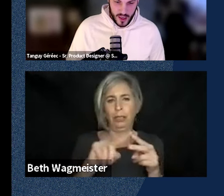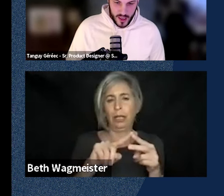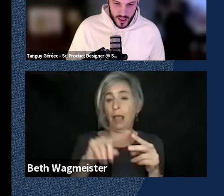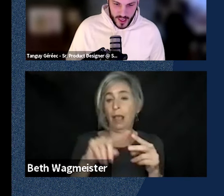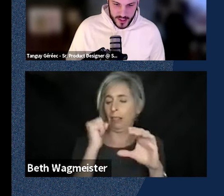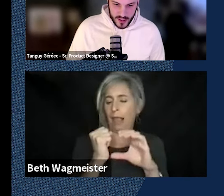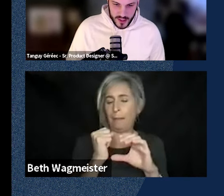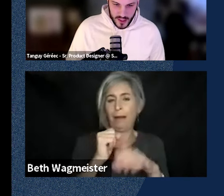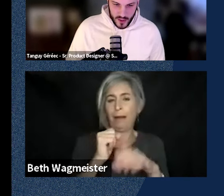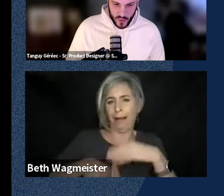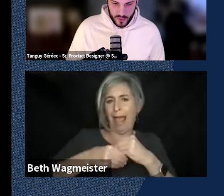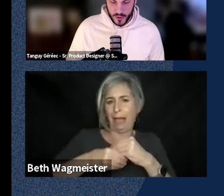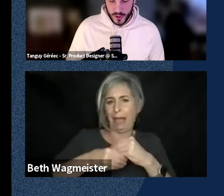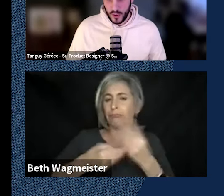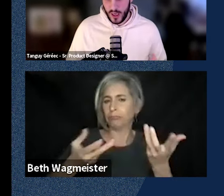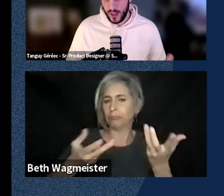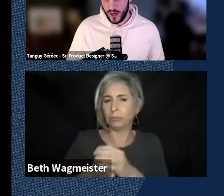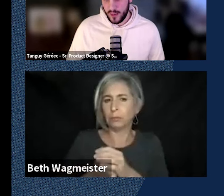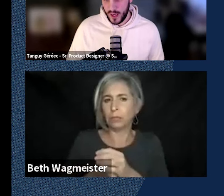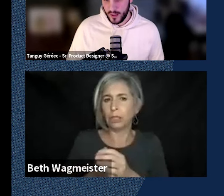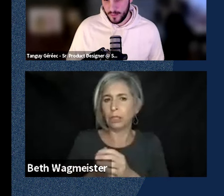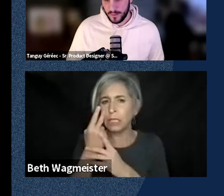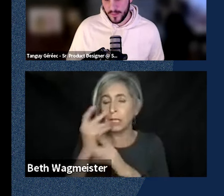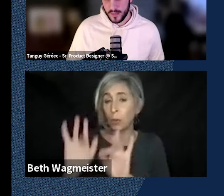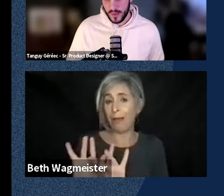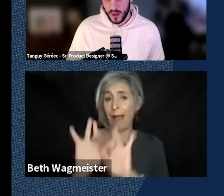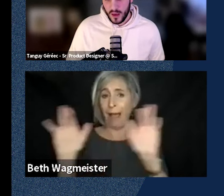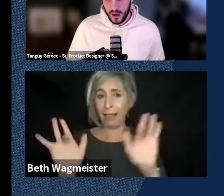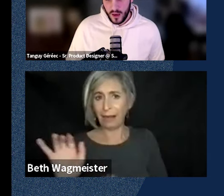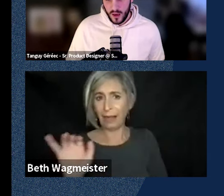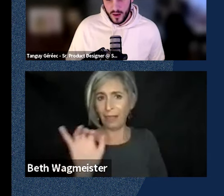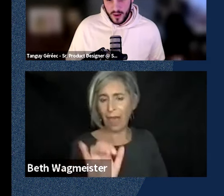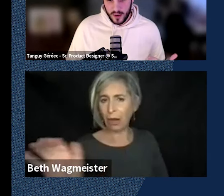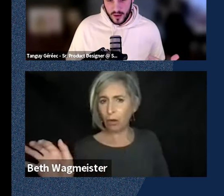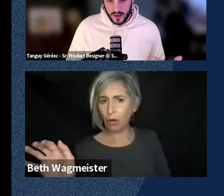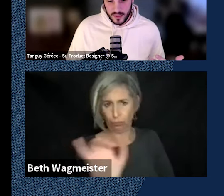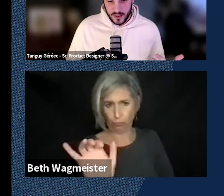And as you can see, we've also highlighted that.